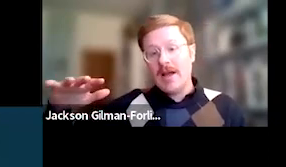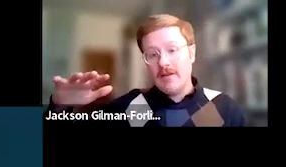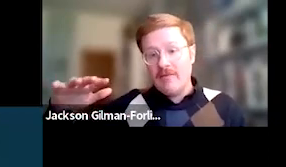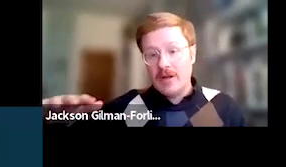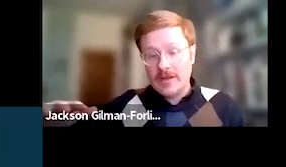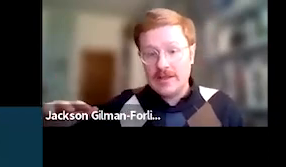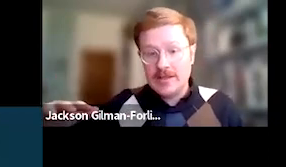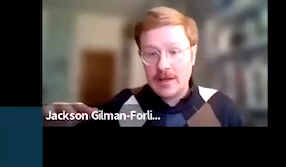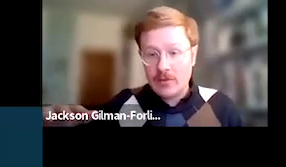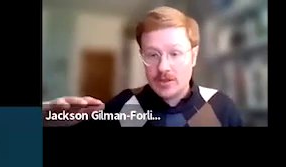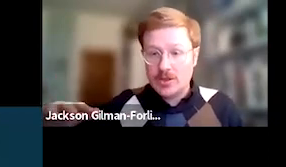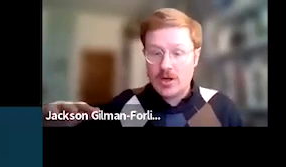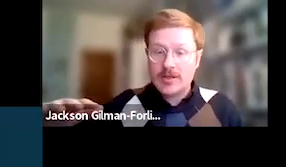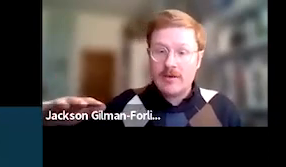style of buildings that the city was constructing. (00:51:25):